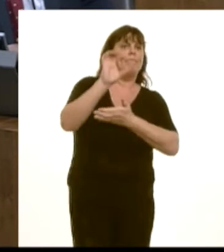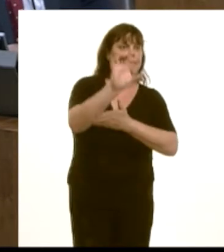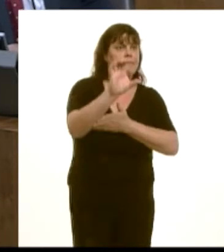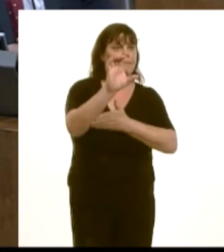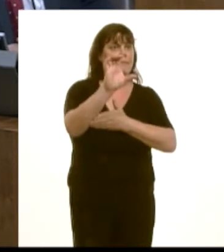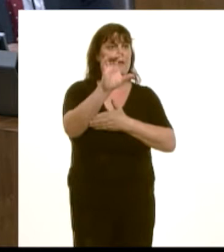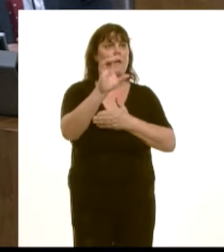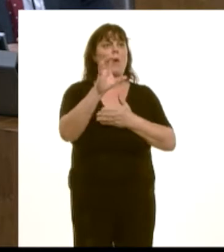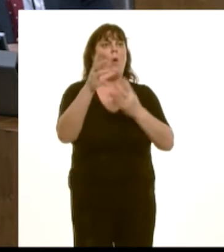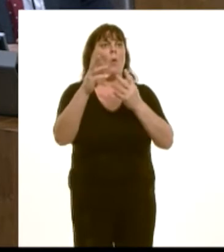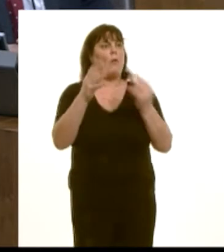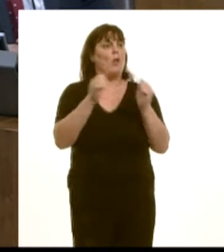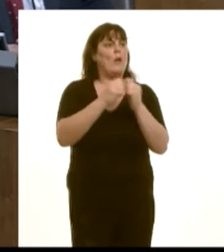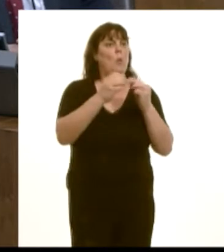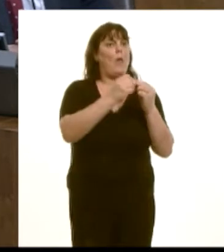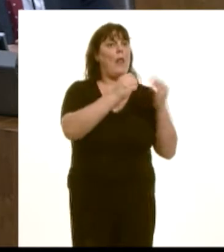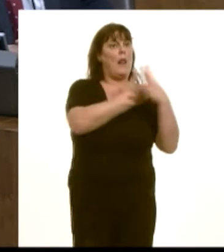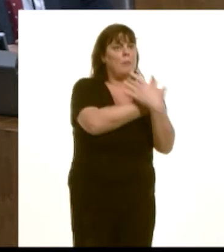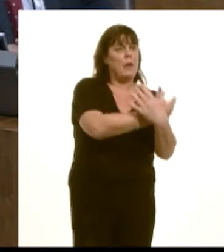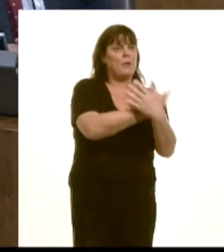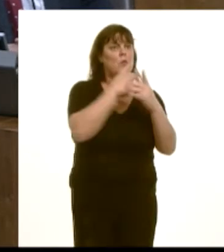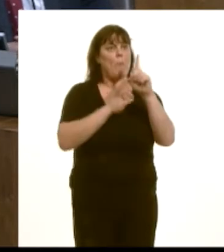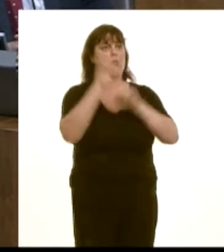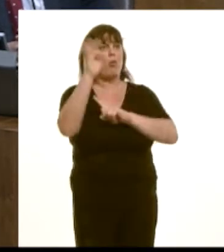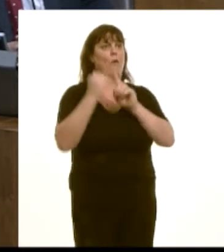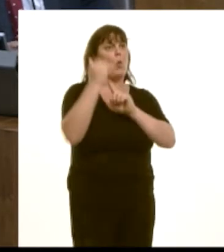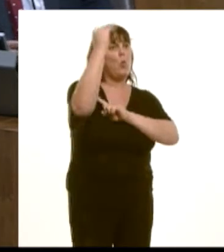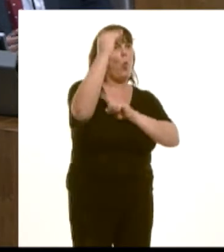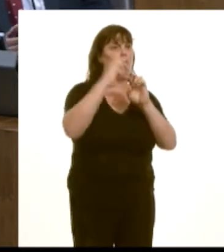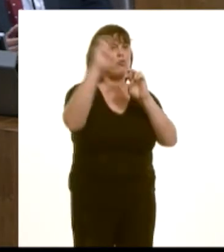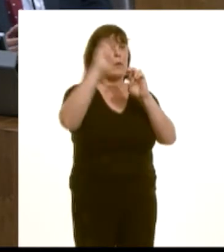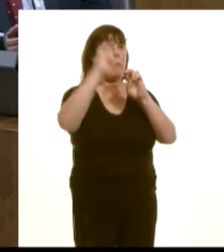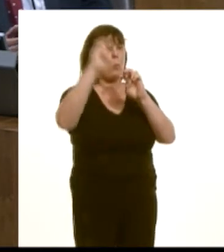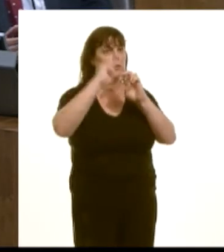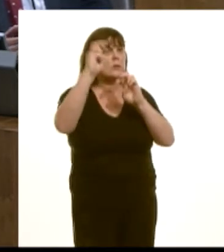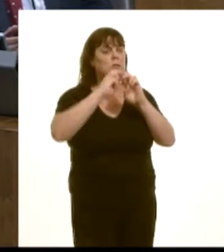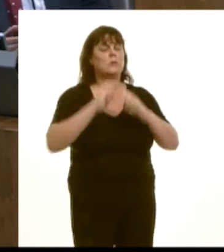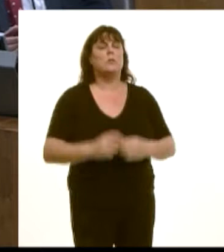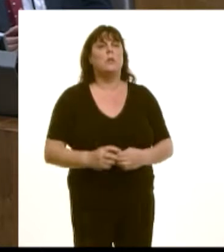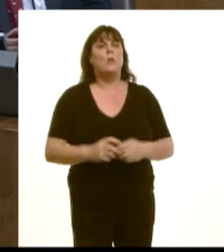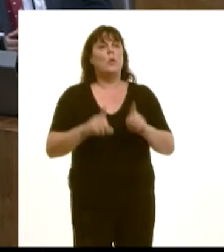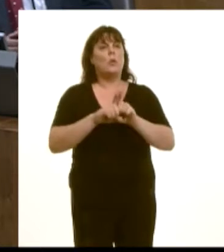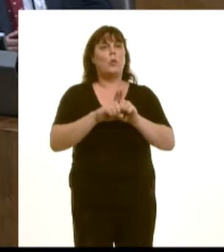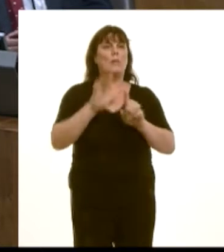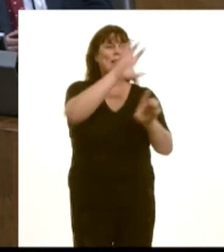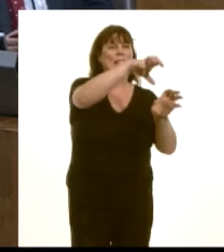with the Liberal Democrats for transport projects in the north, that is something that is being taken forward now, and, of course, station improvements are important. The Member will